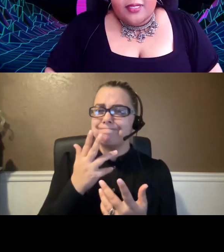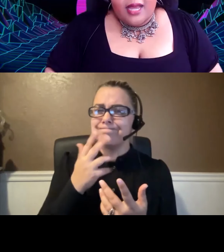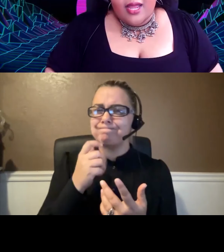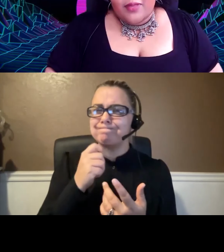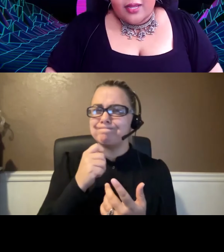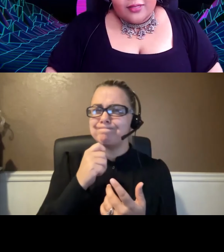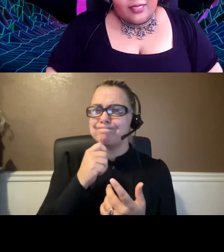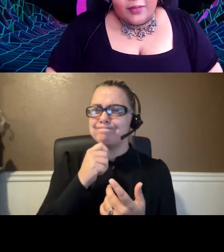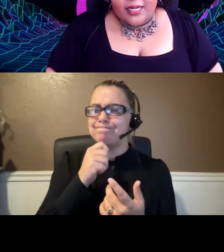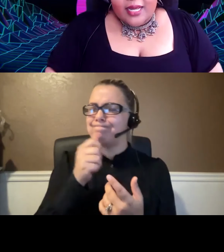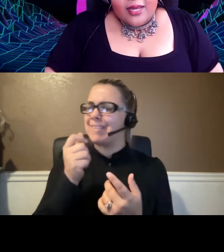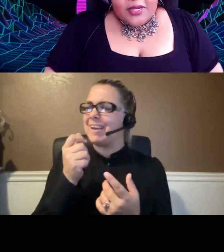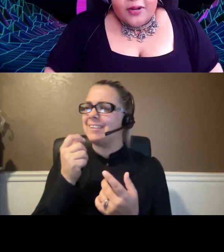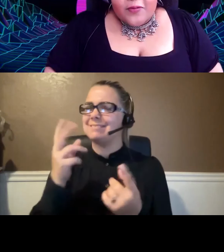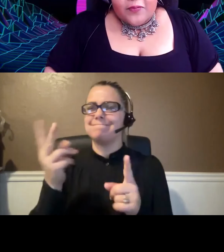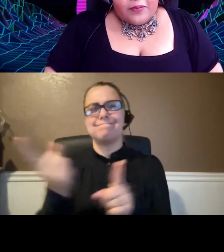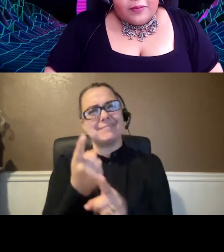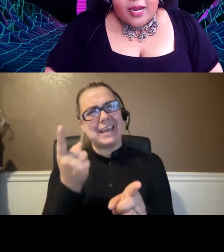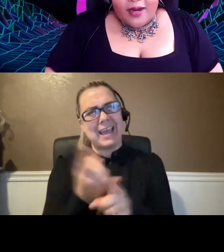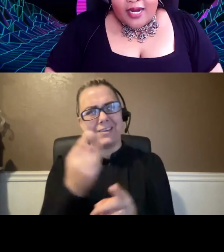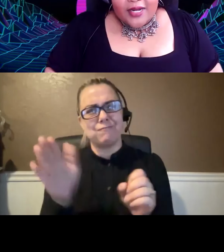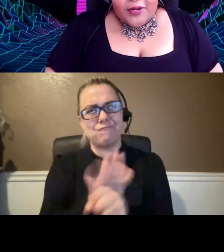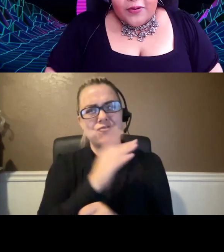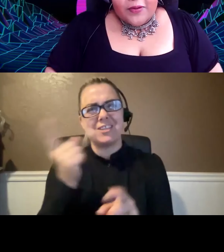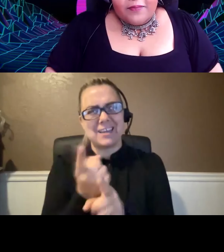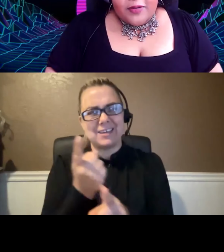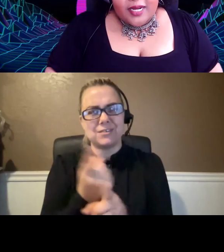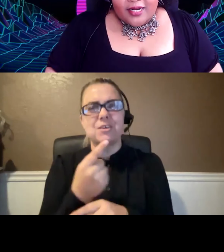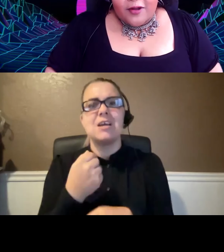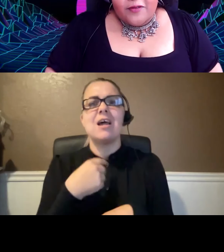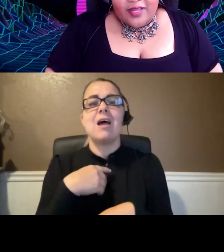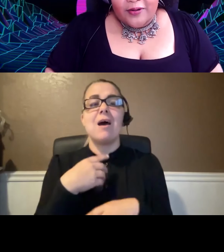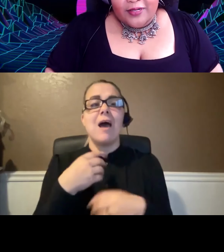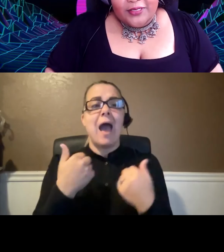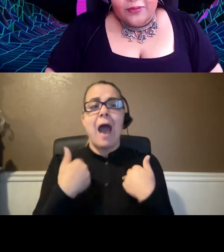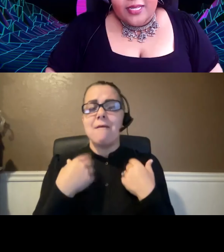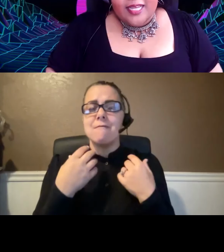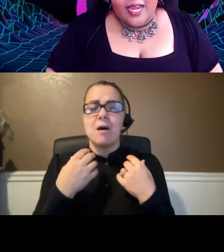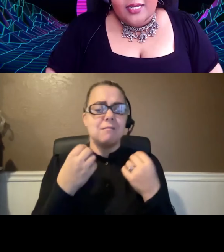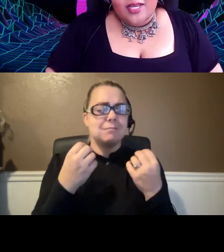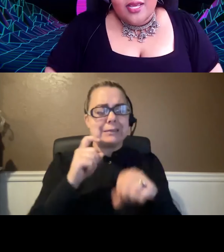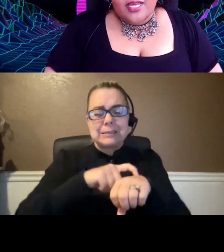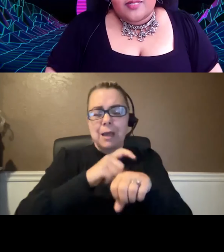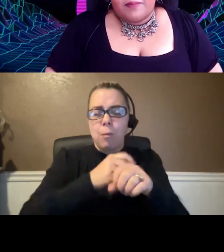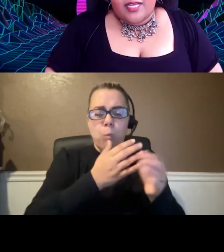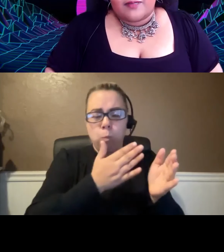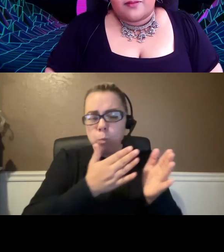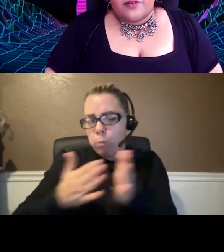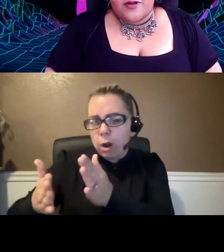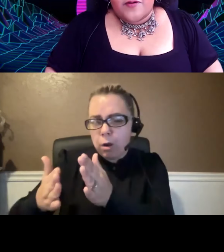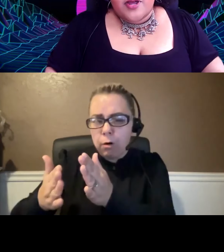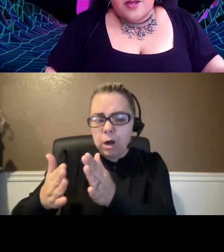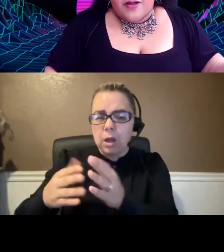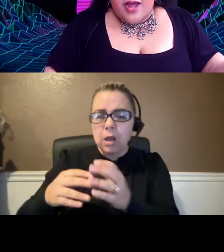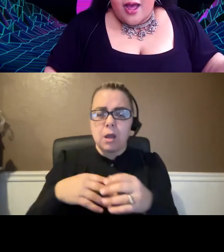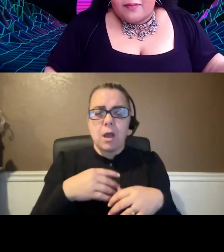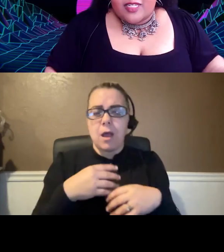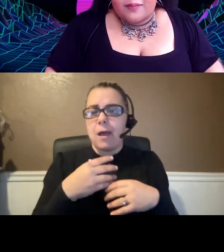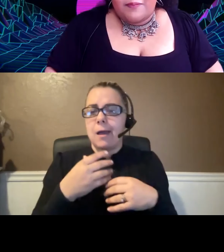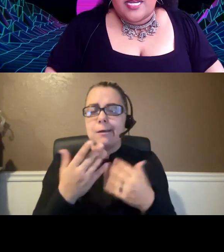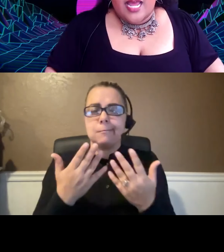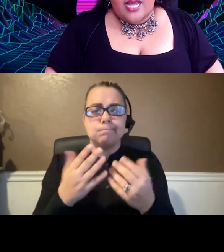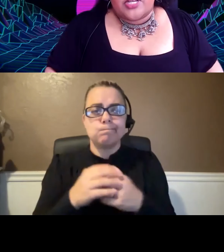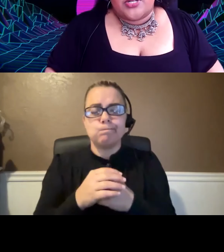time that is spent preparing, putting an overlay onto a site is best spent actually